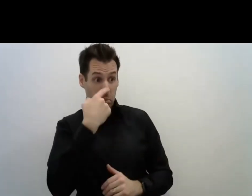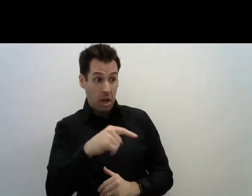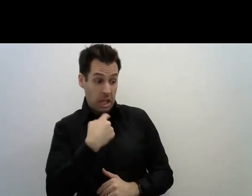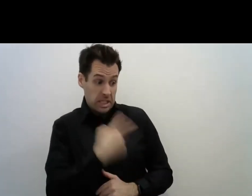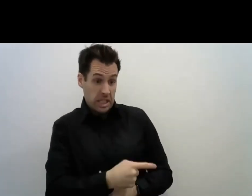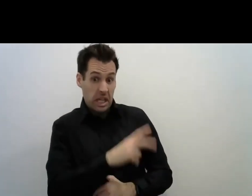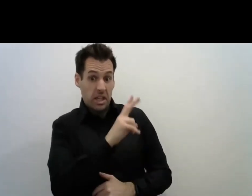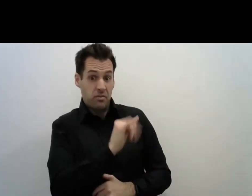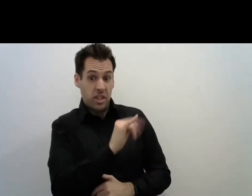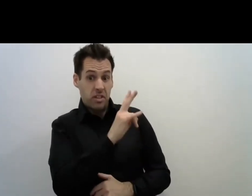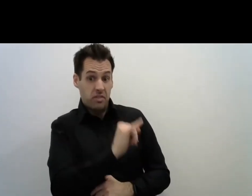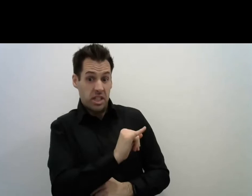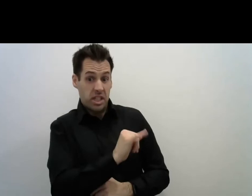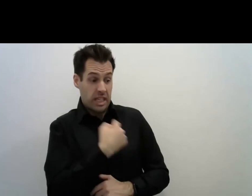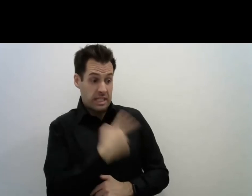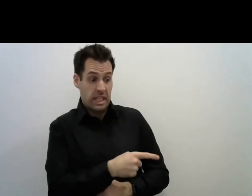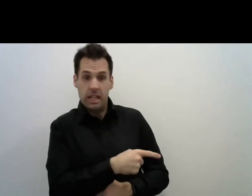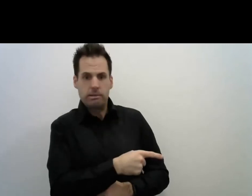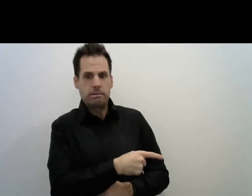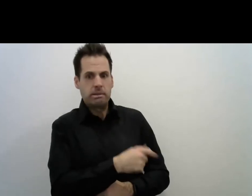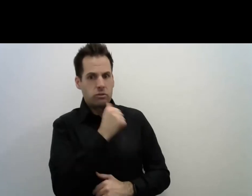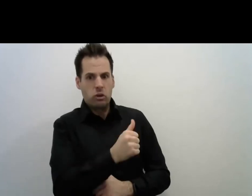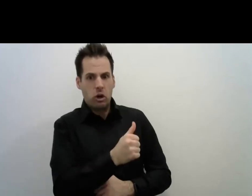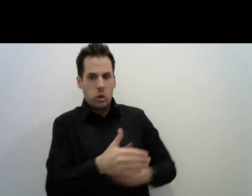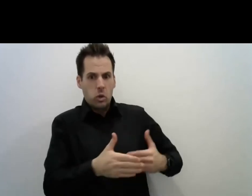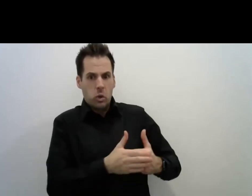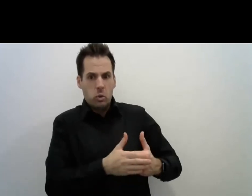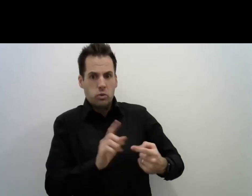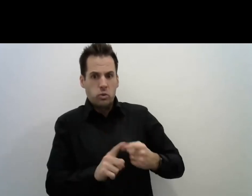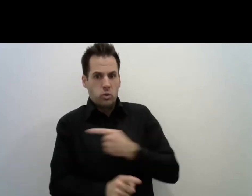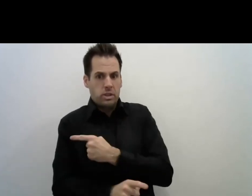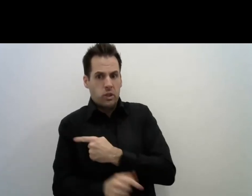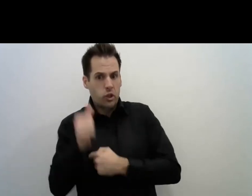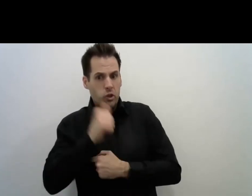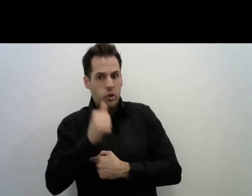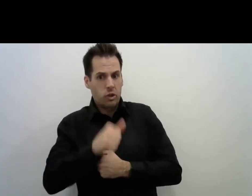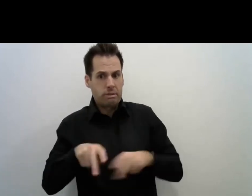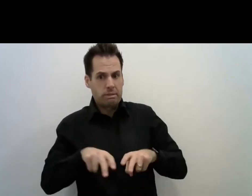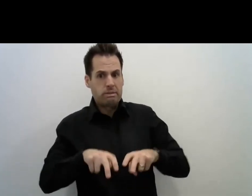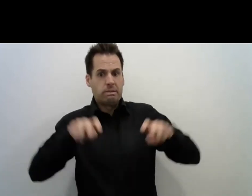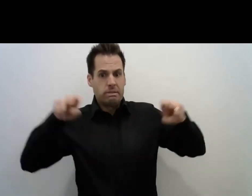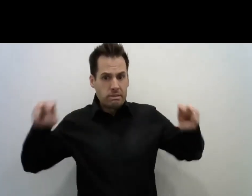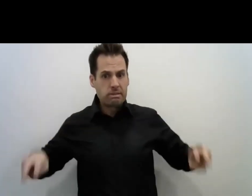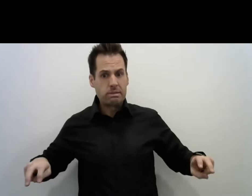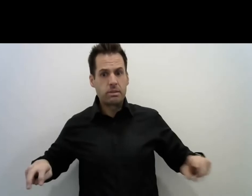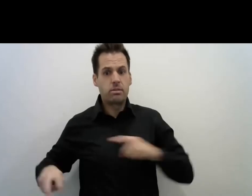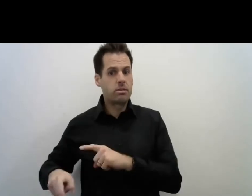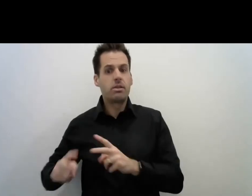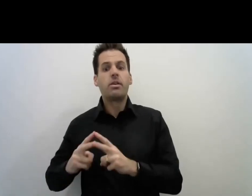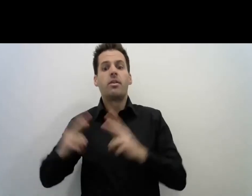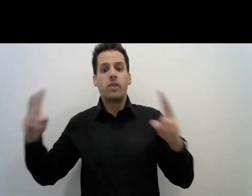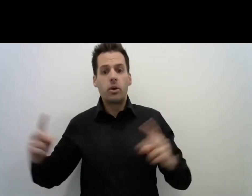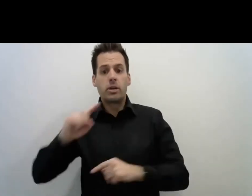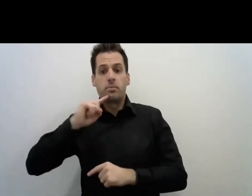be um nowhere near her because she um stated that she had severe allergies and at the time